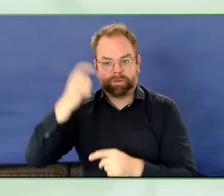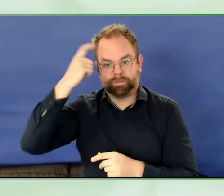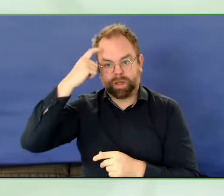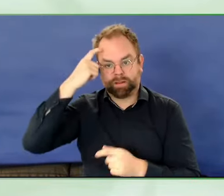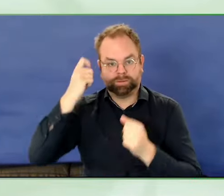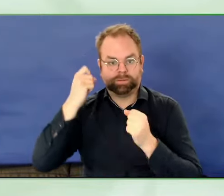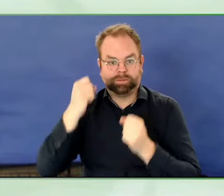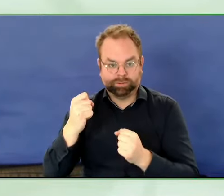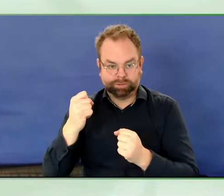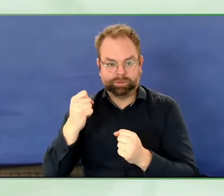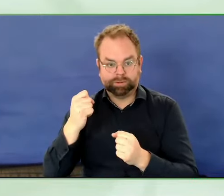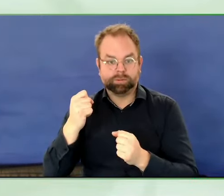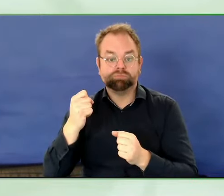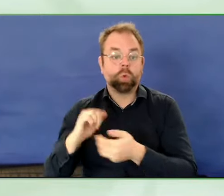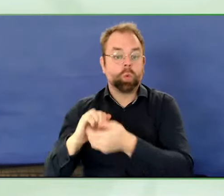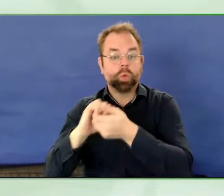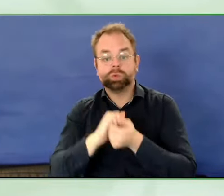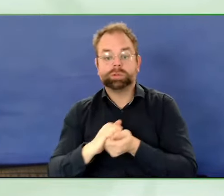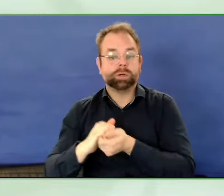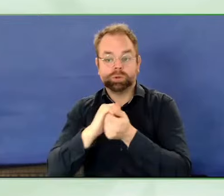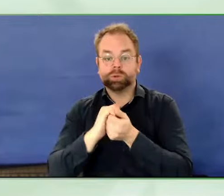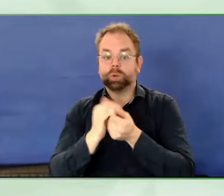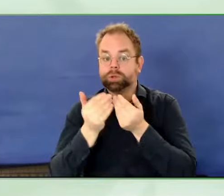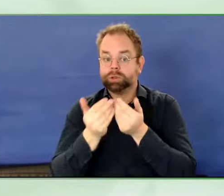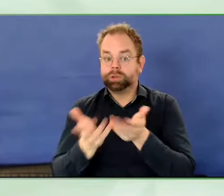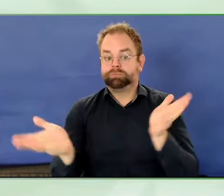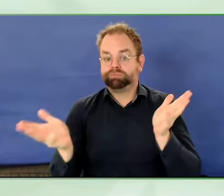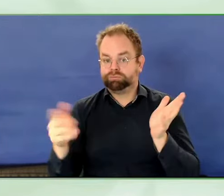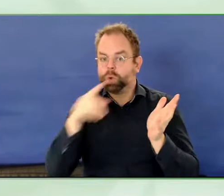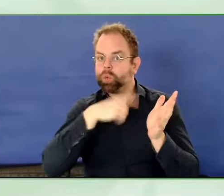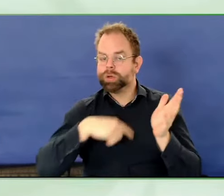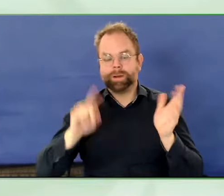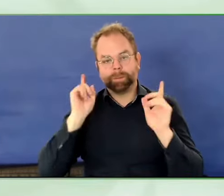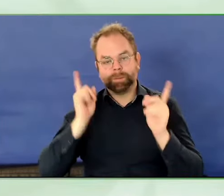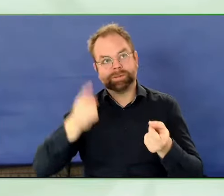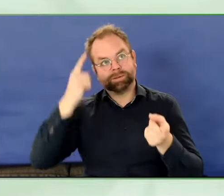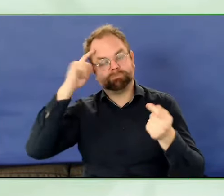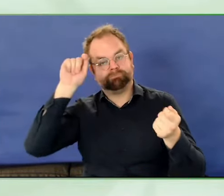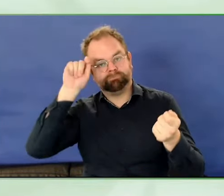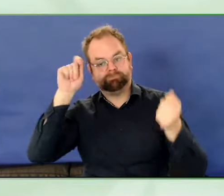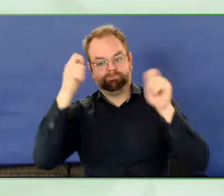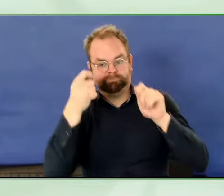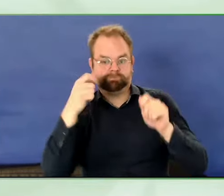are compatible with the assistive technologies that might be used by teachers and learners.